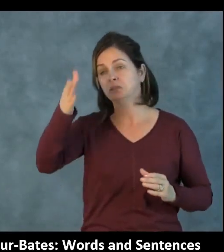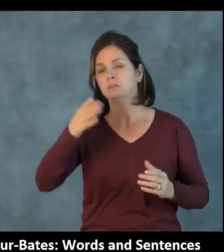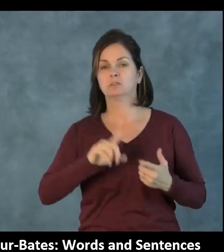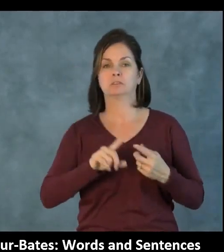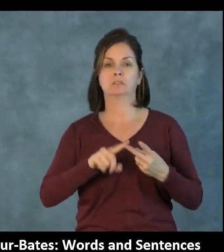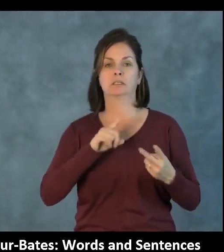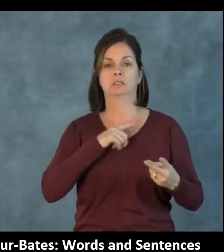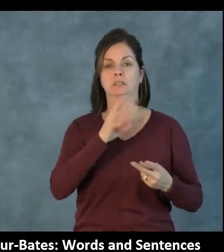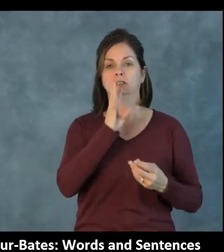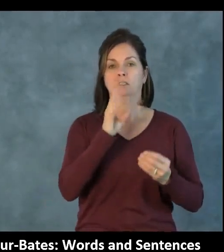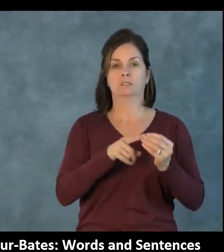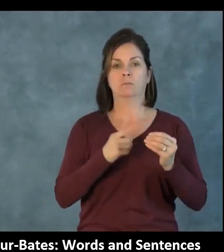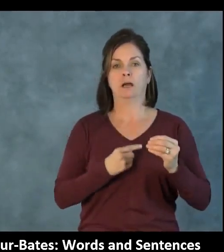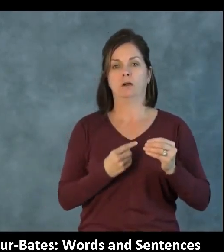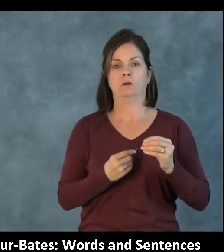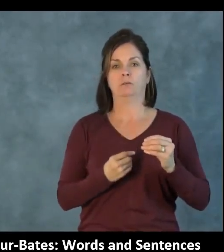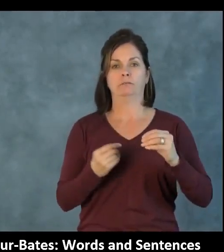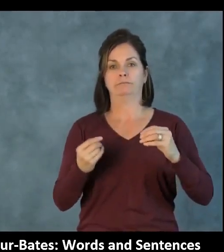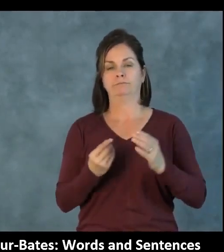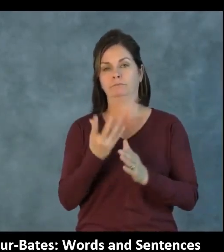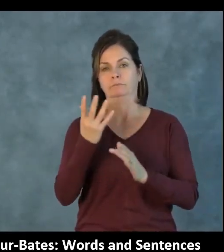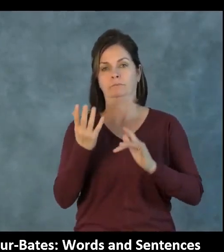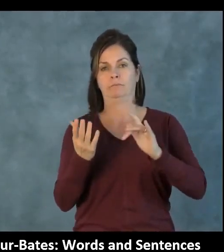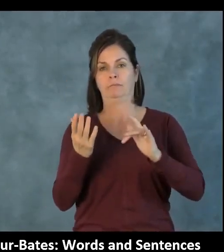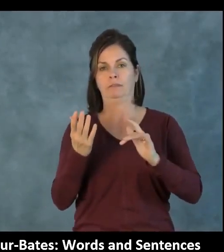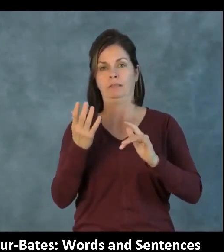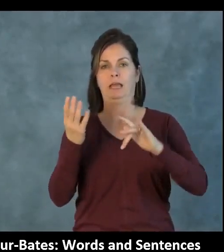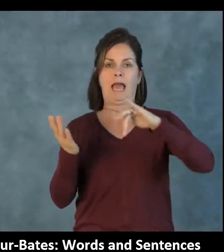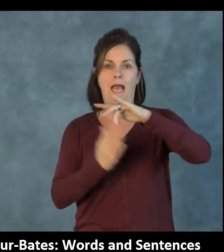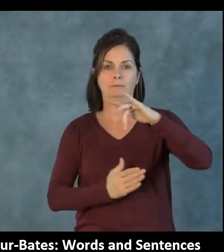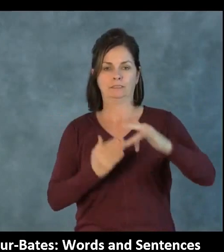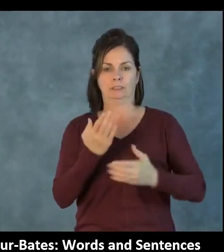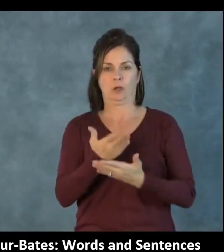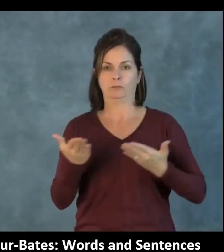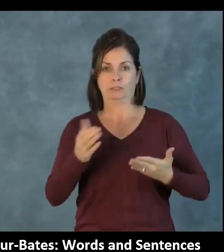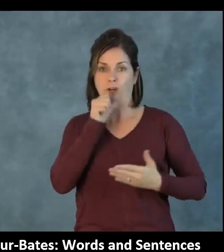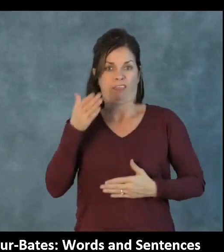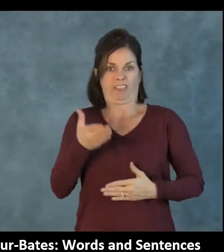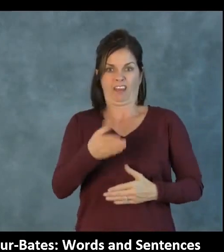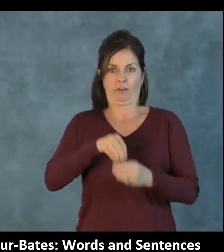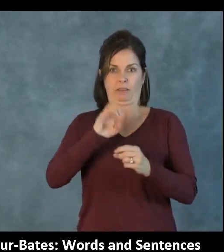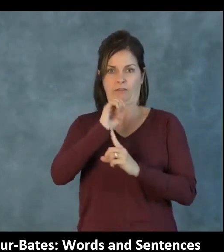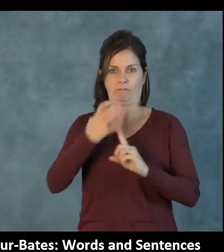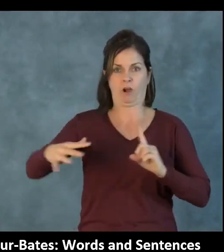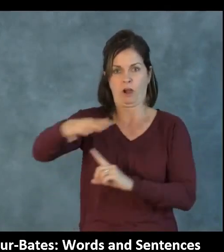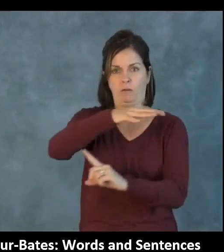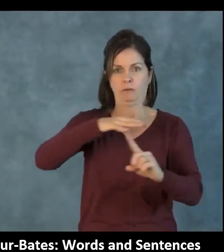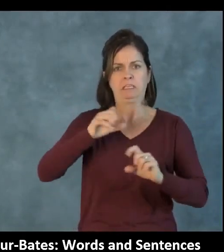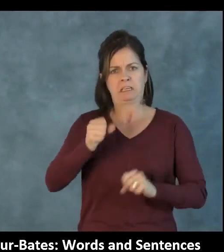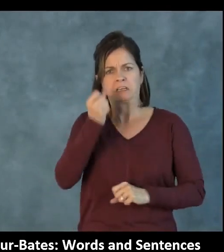about absent objects, so things that are not present in the environment, he can understand that,